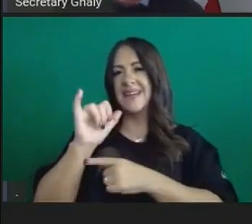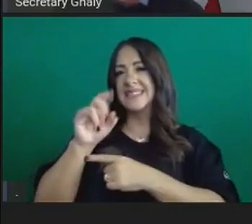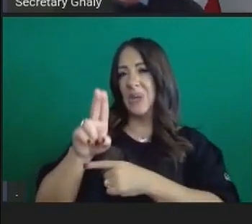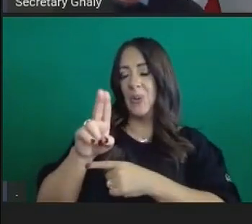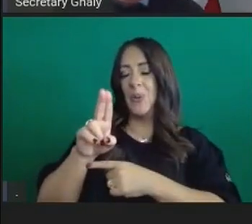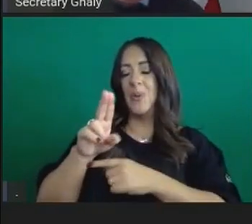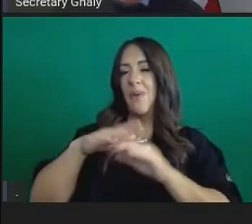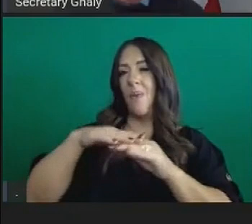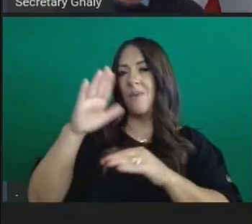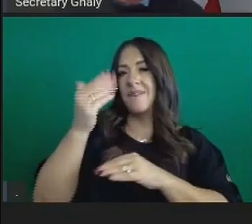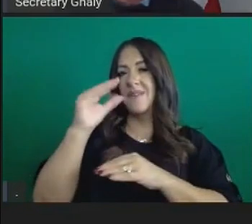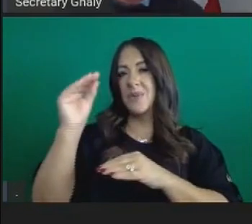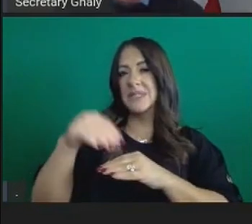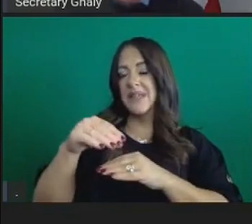HAS VERY R EFFECTIVE.